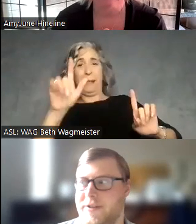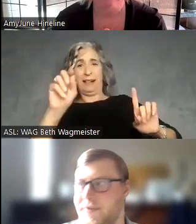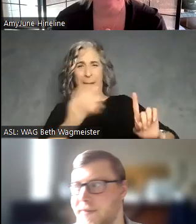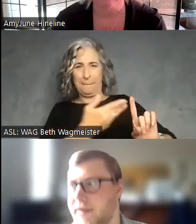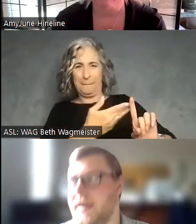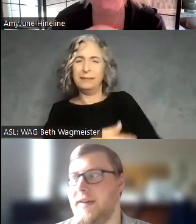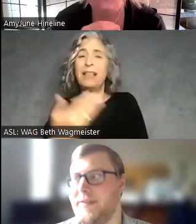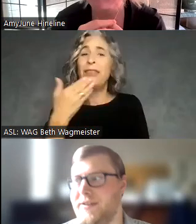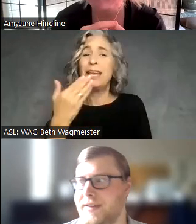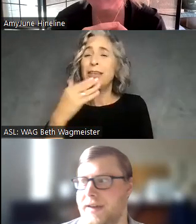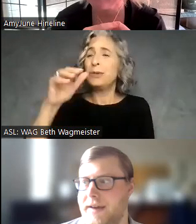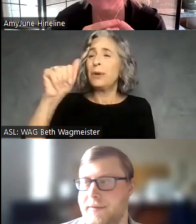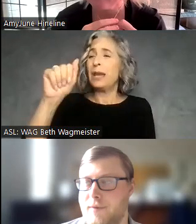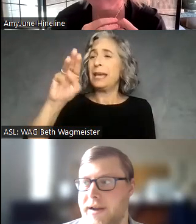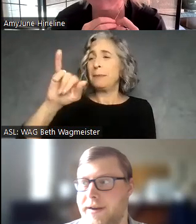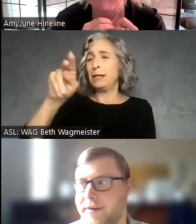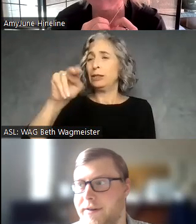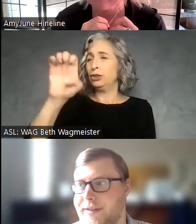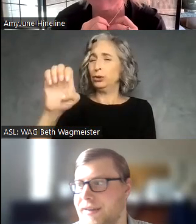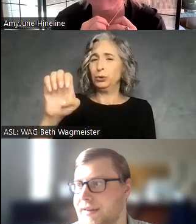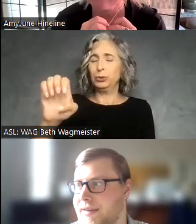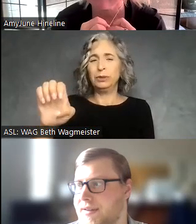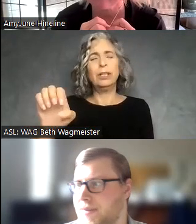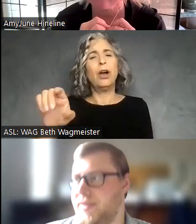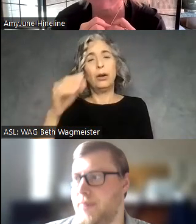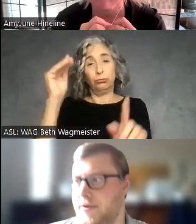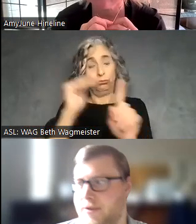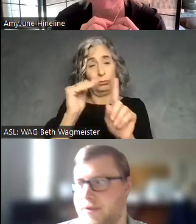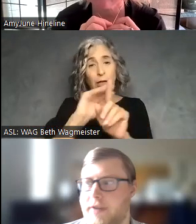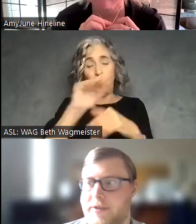And there's a LinkedIn code here, a QR code if you want to connect with me on LinkedIn.